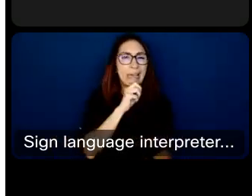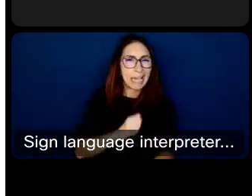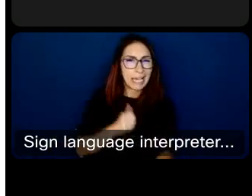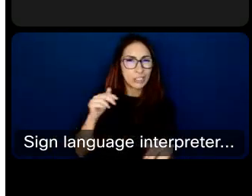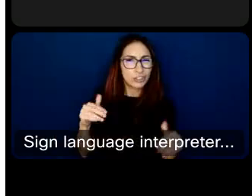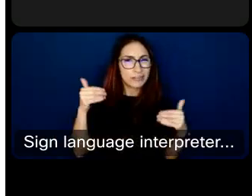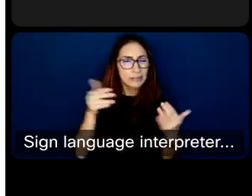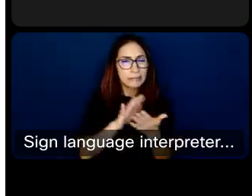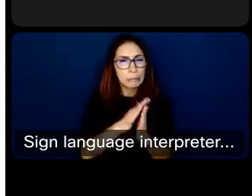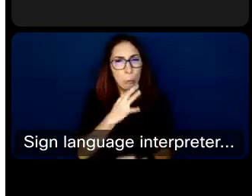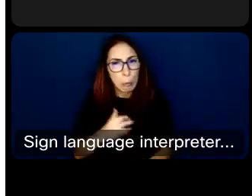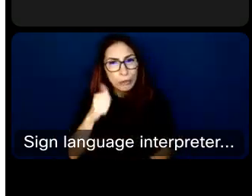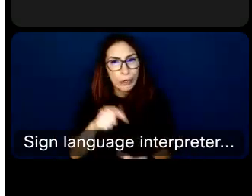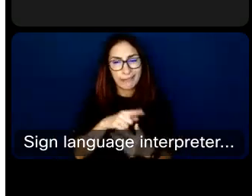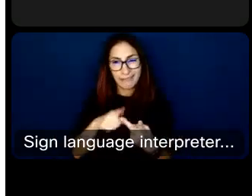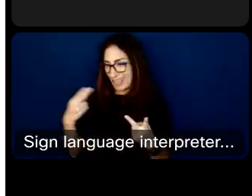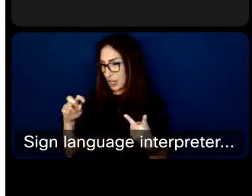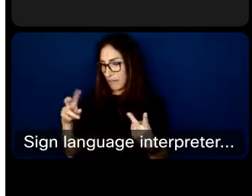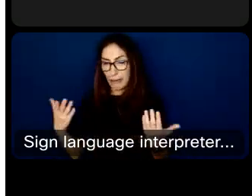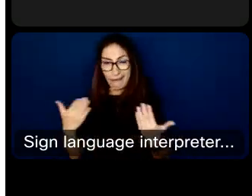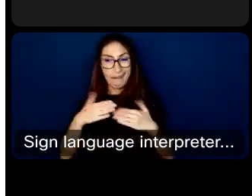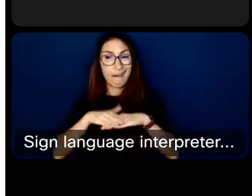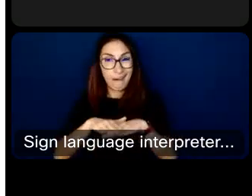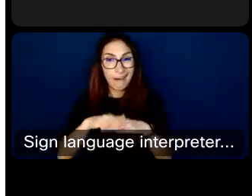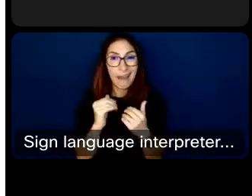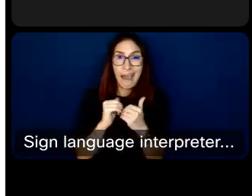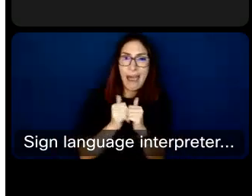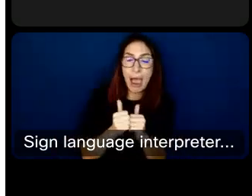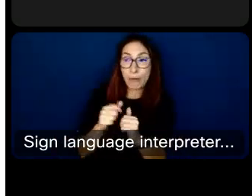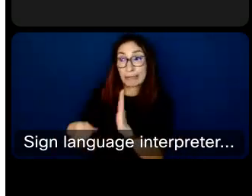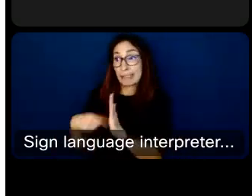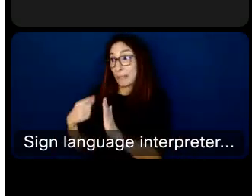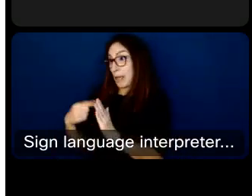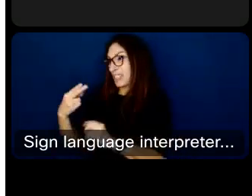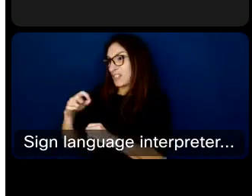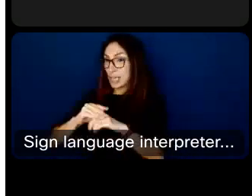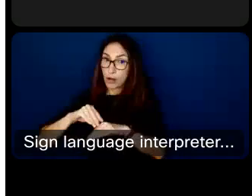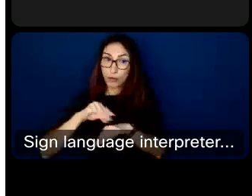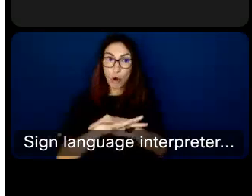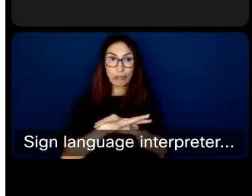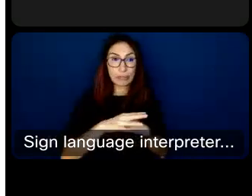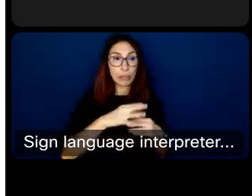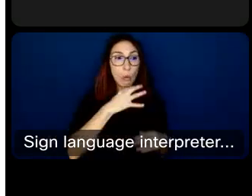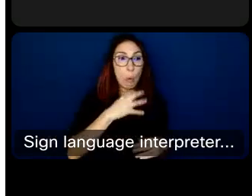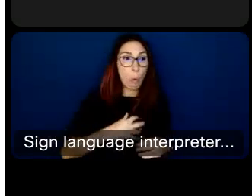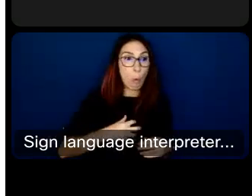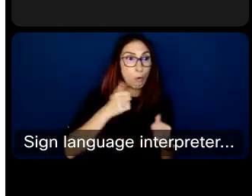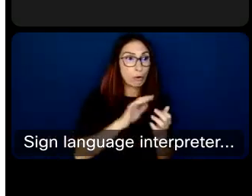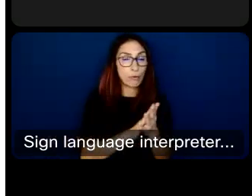HIV can often accelerate the aging process. We know HIV, the